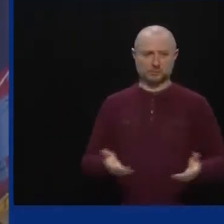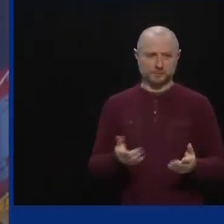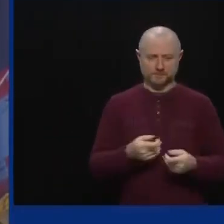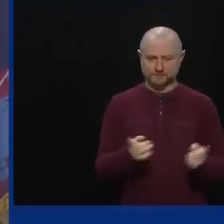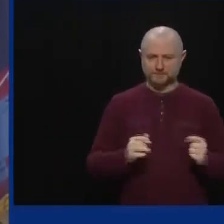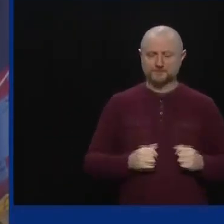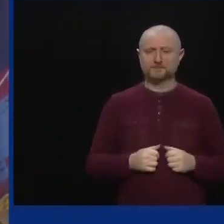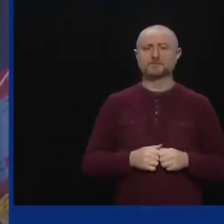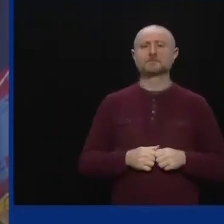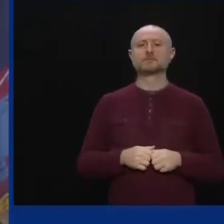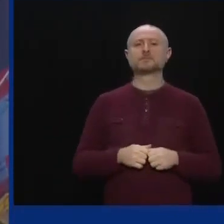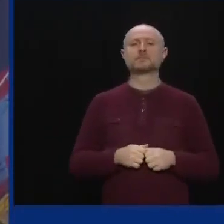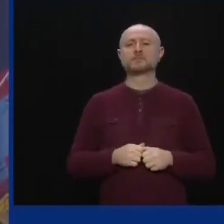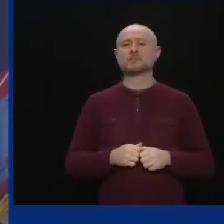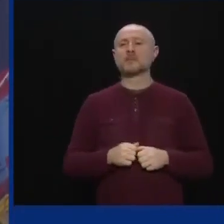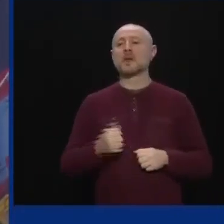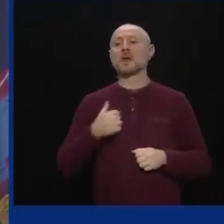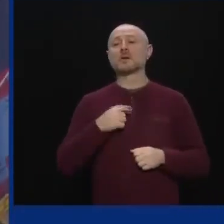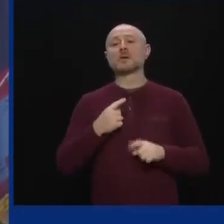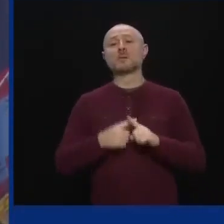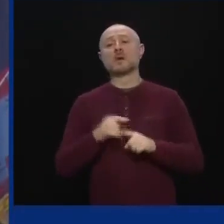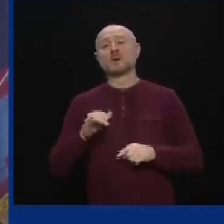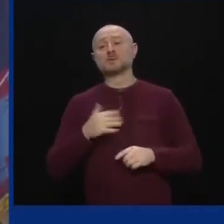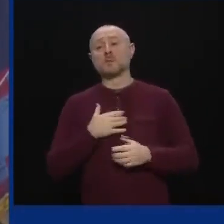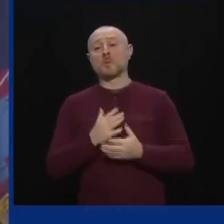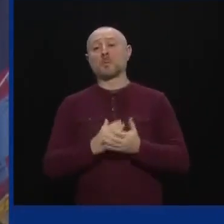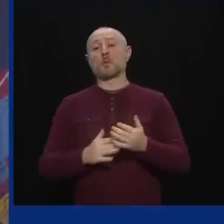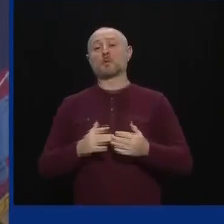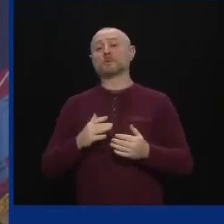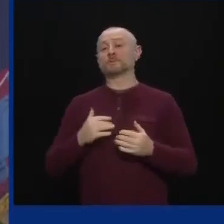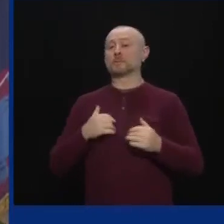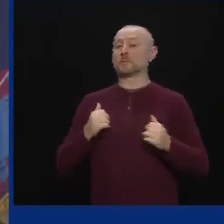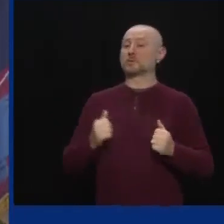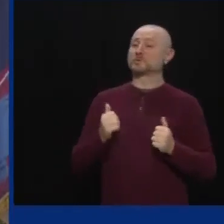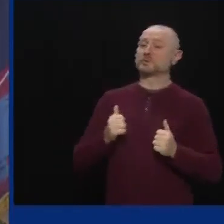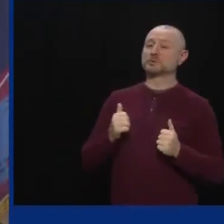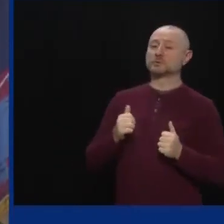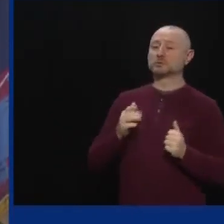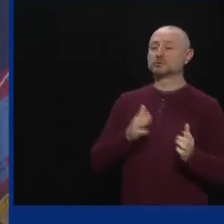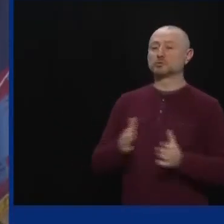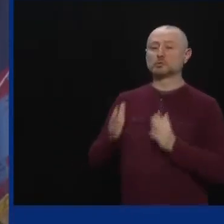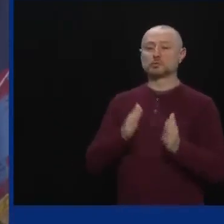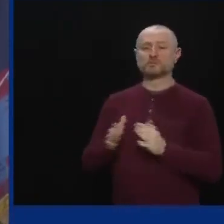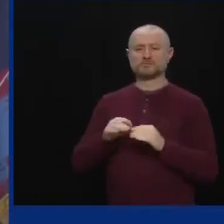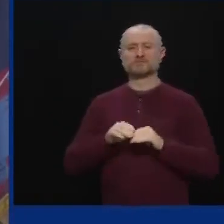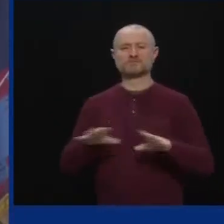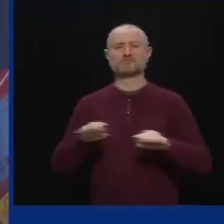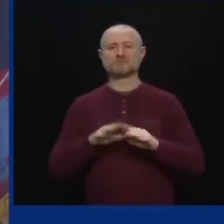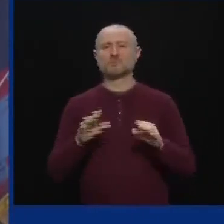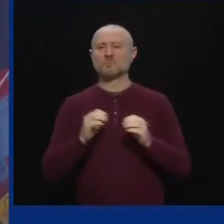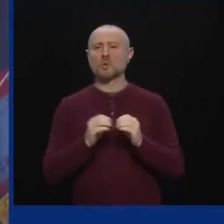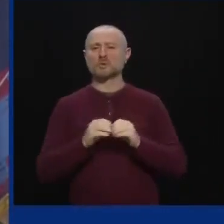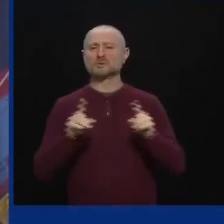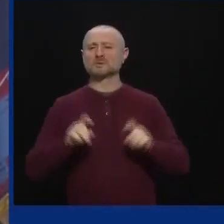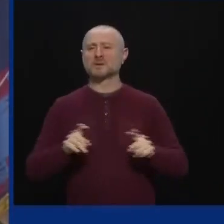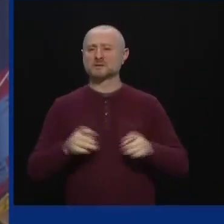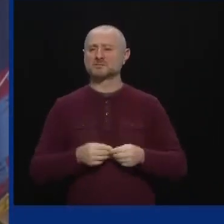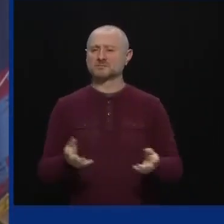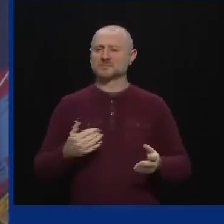THAT TITLE OF HOMELAND SECURITY ENCOMPASSES A LOT. I JUST WANT TO ACKNOWLEDGE THAT